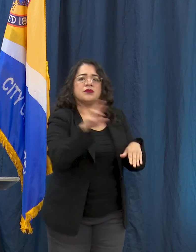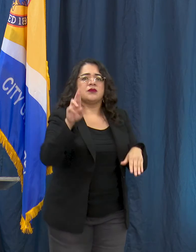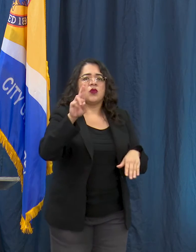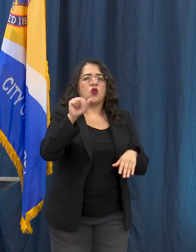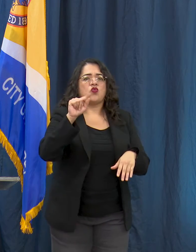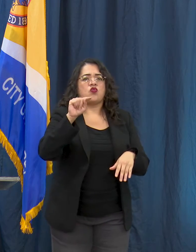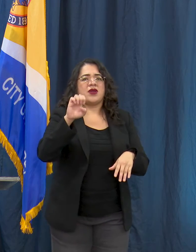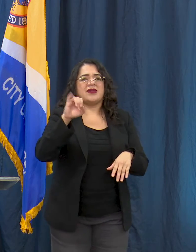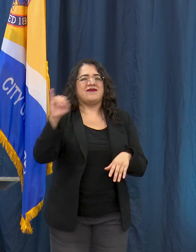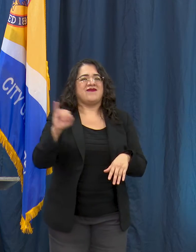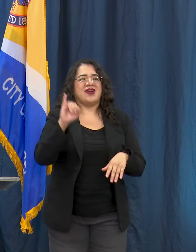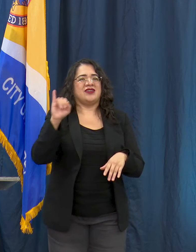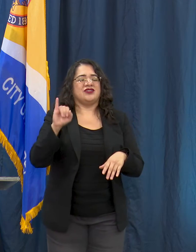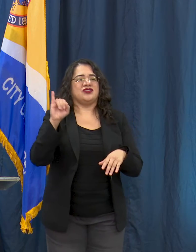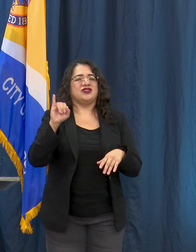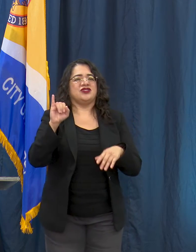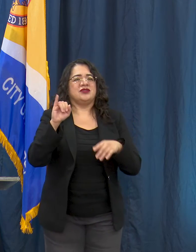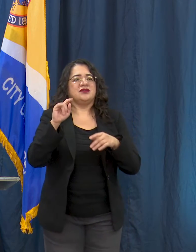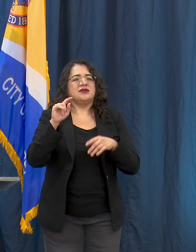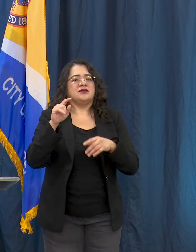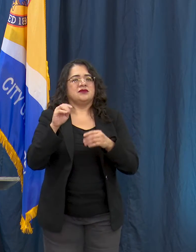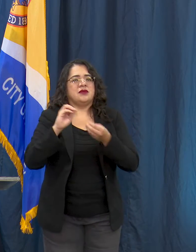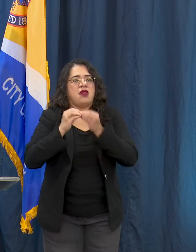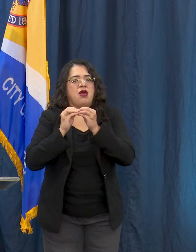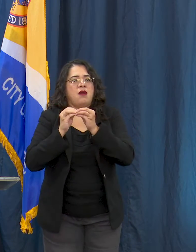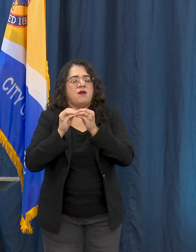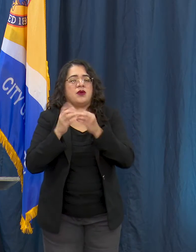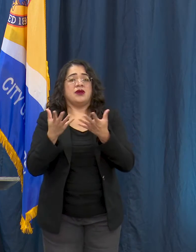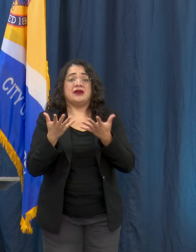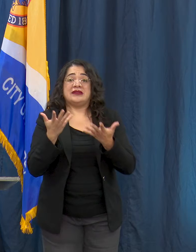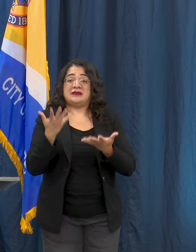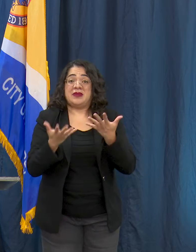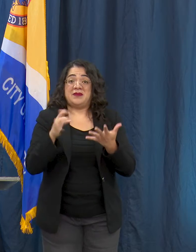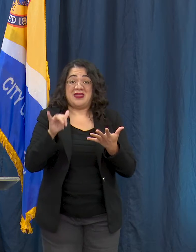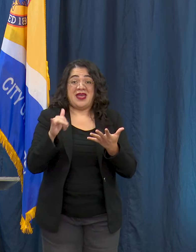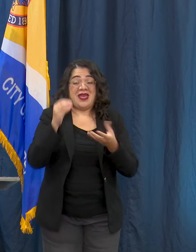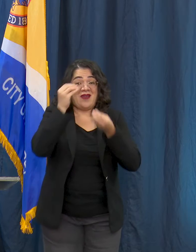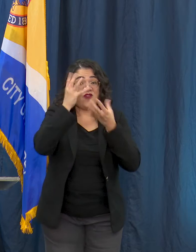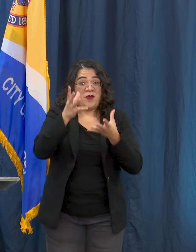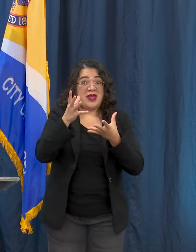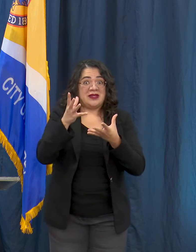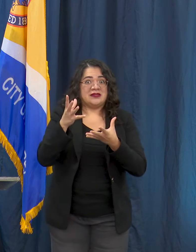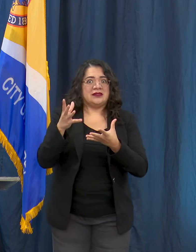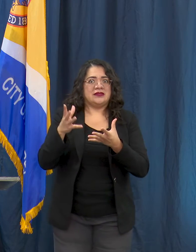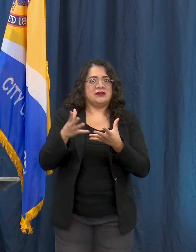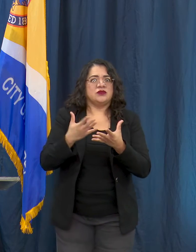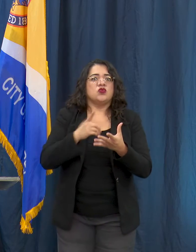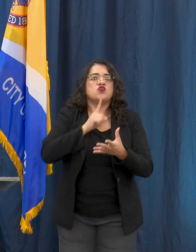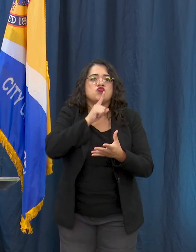is there any is there any discussion that we may delay some of the reopenings that are now allowed